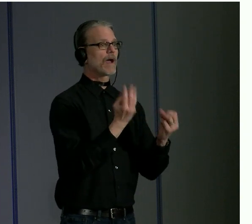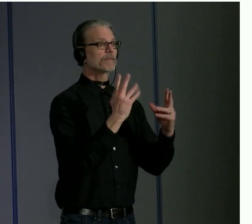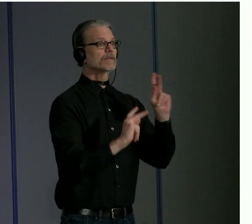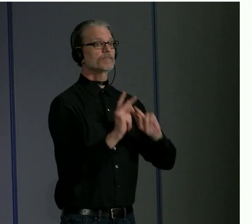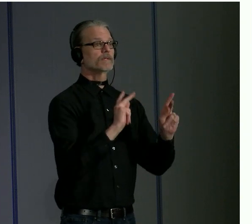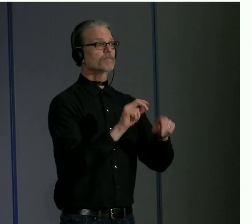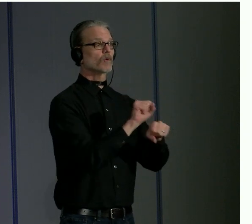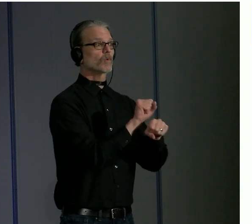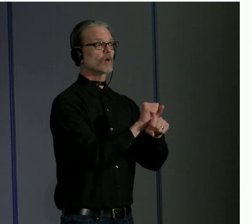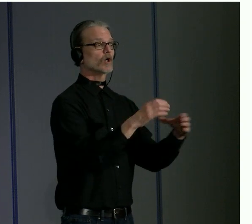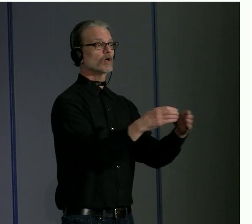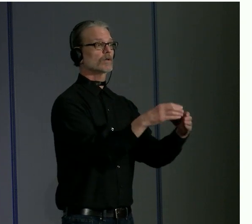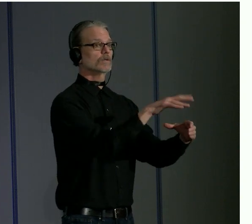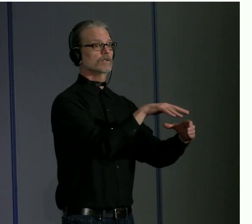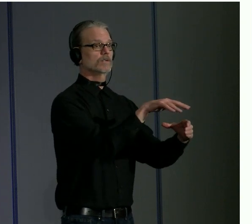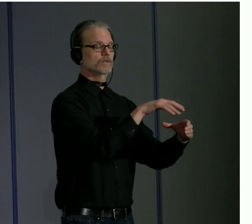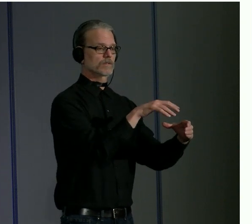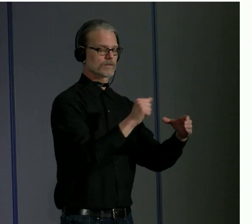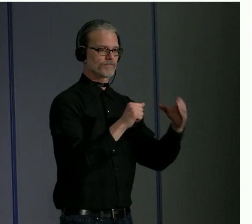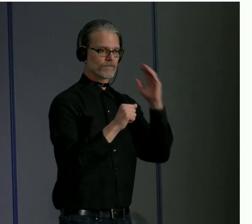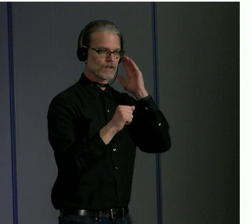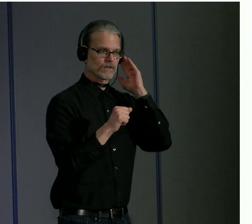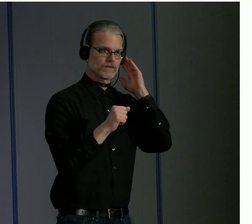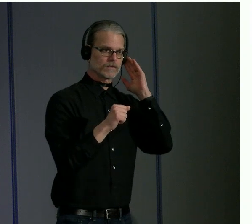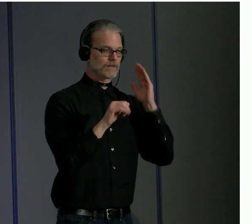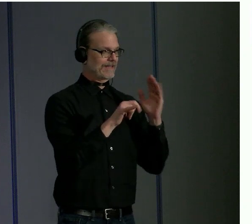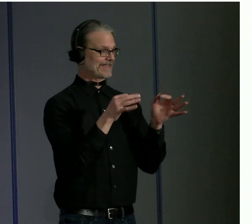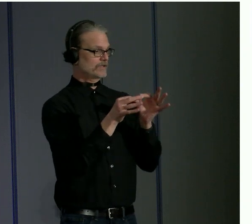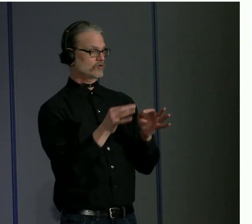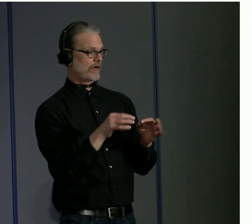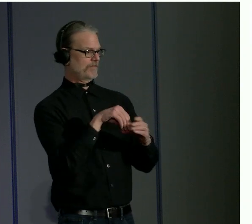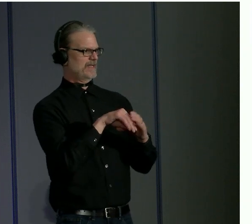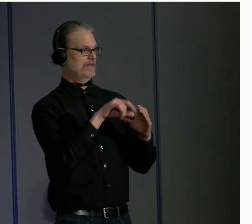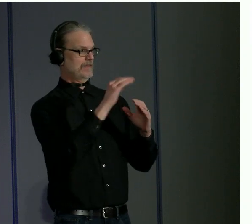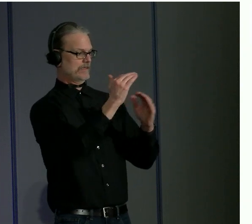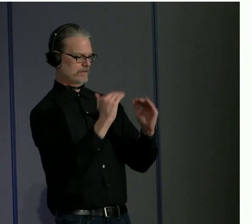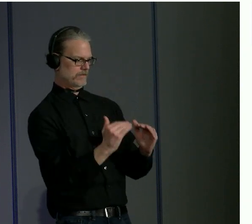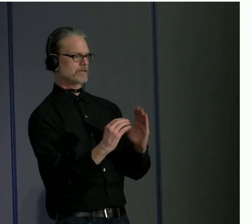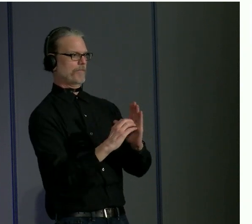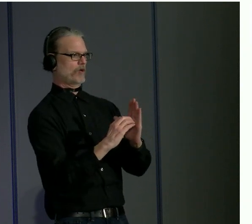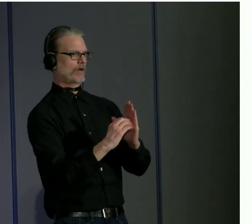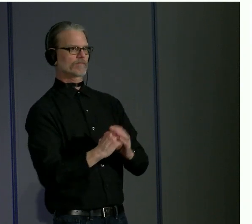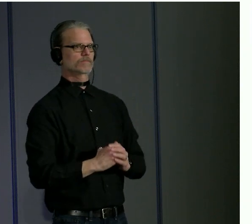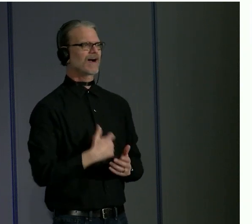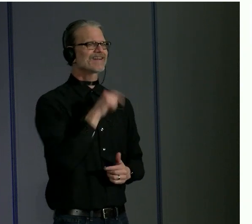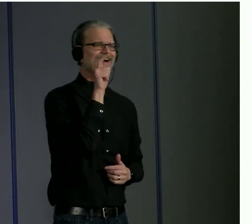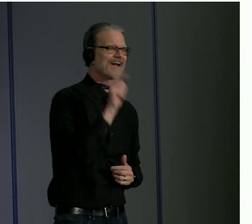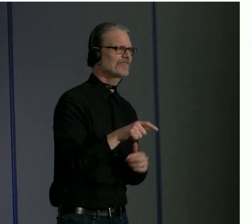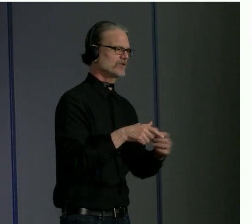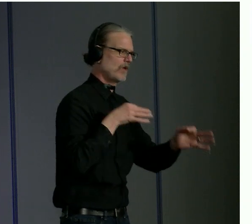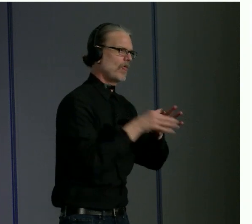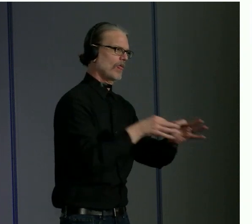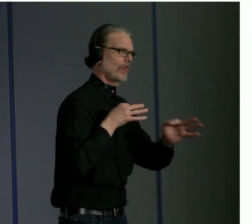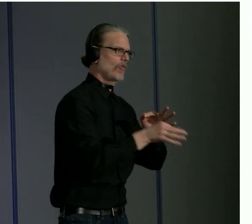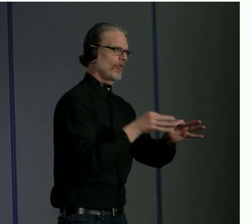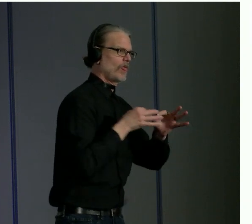a sector as described in the following paragraph. I didn't have to write a dissertation on what was